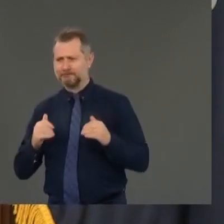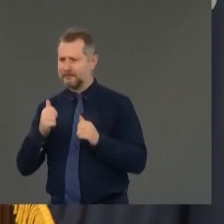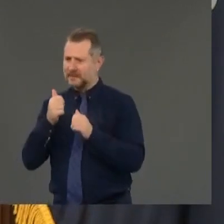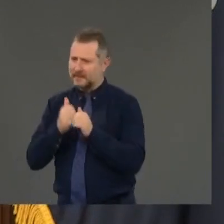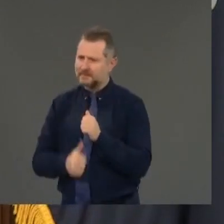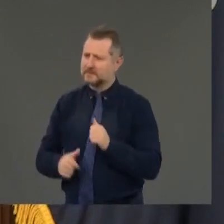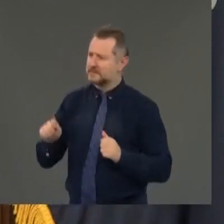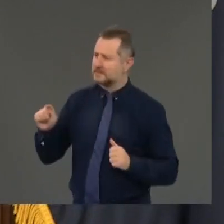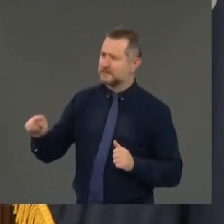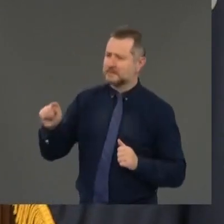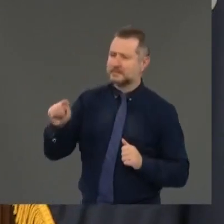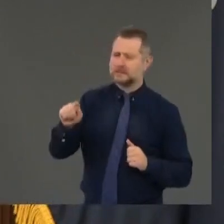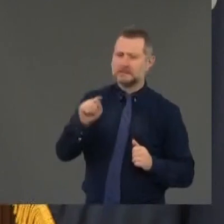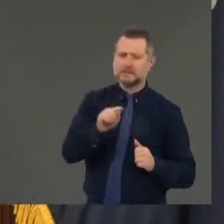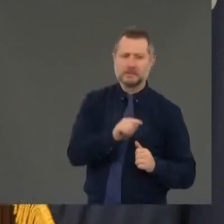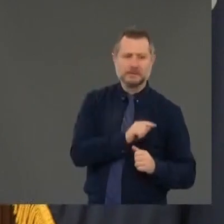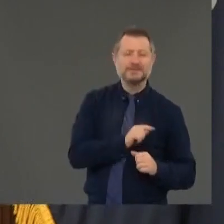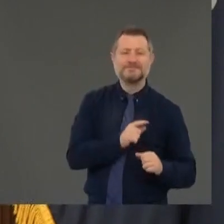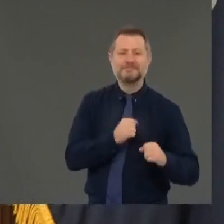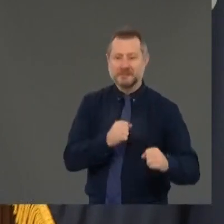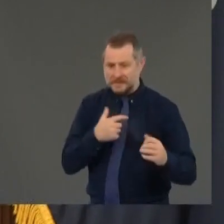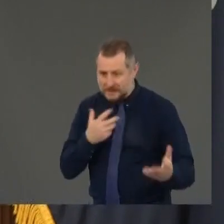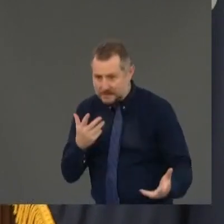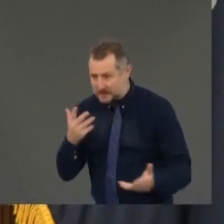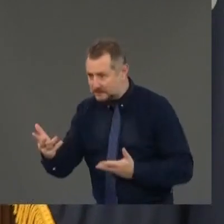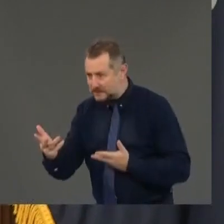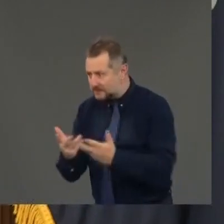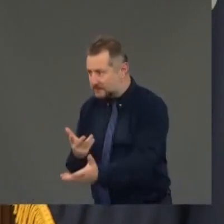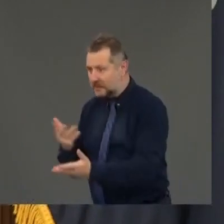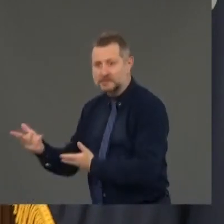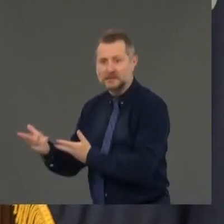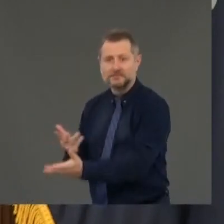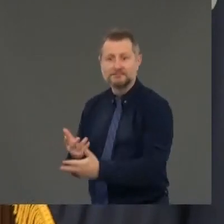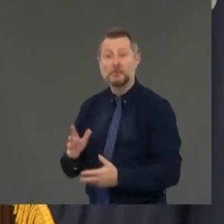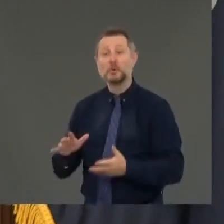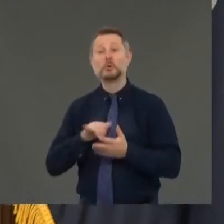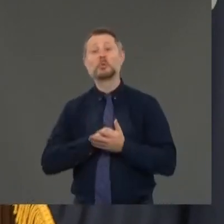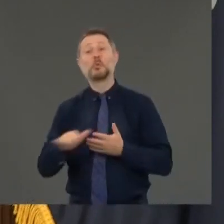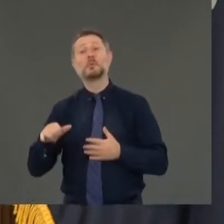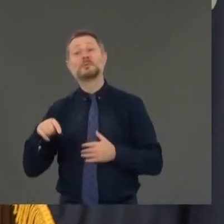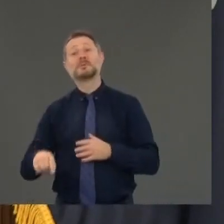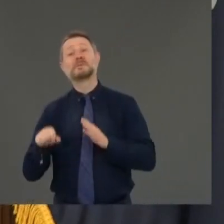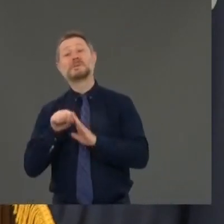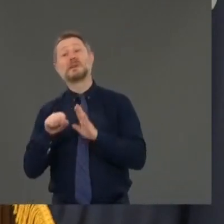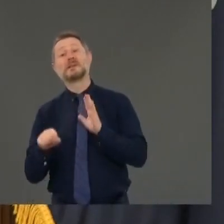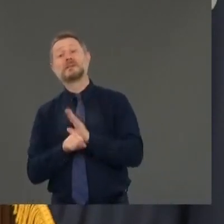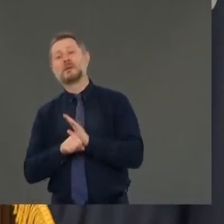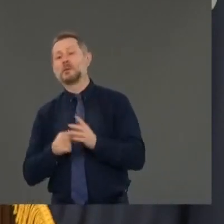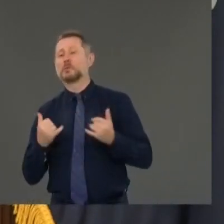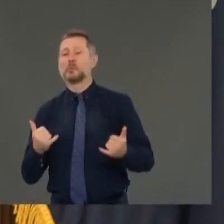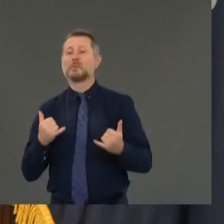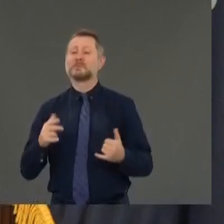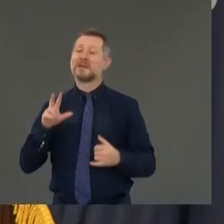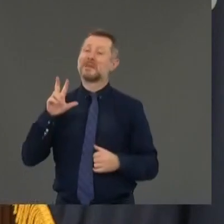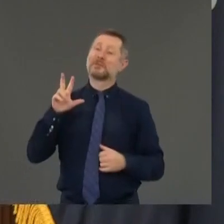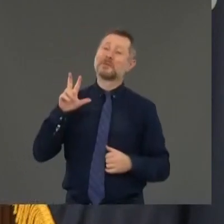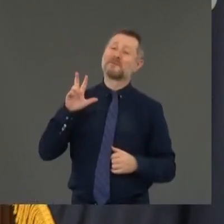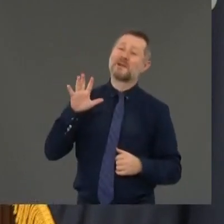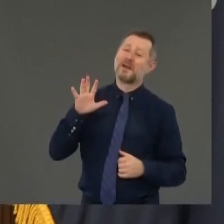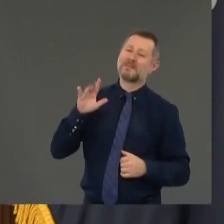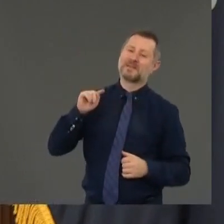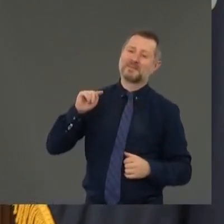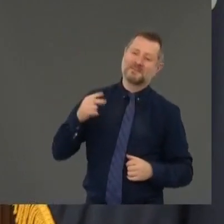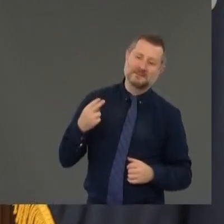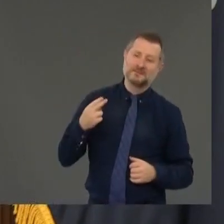AND THAT WAS THE SYSTEM IN EVERY